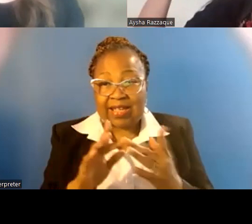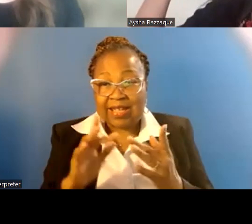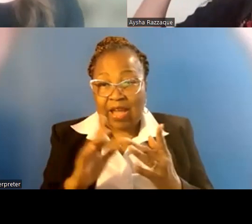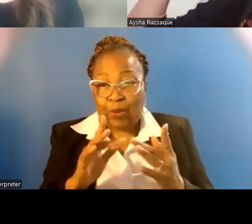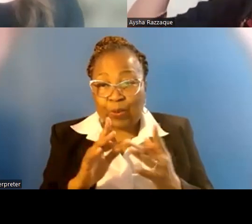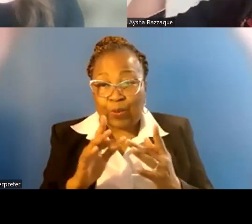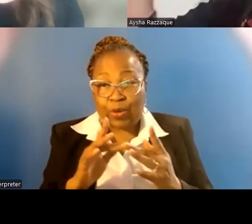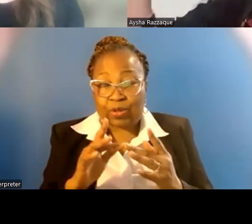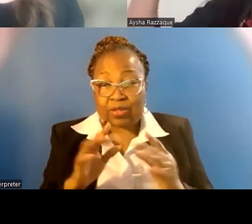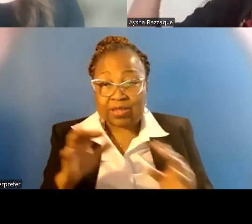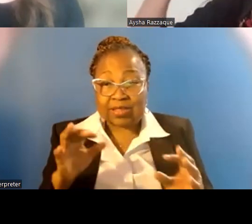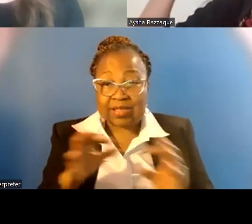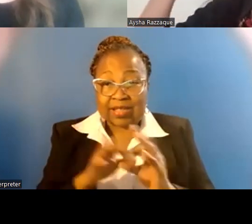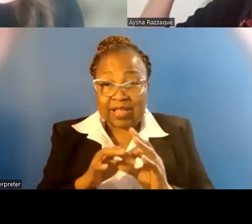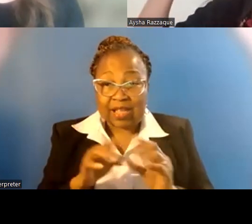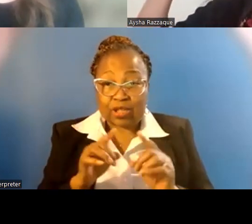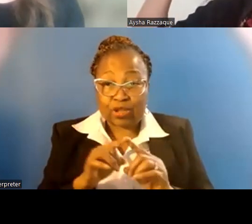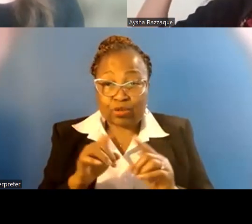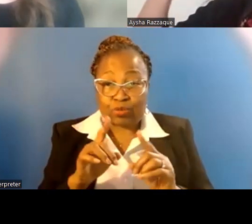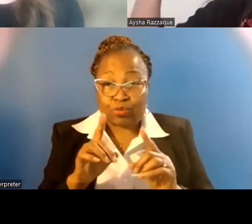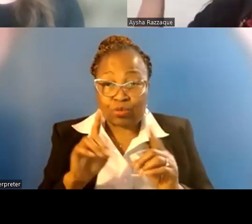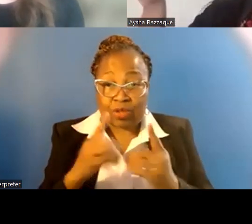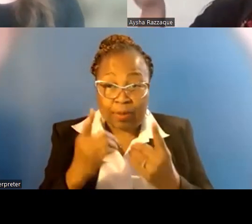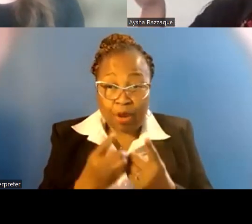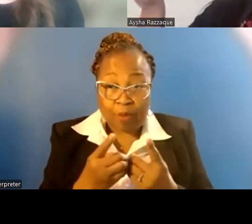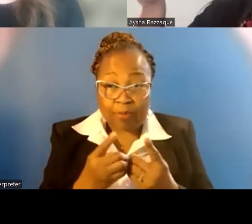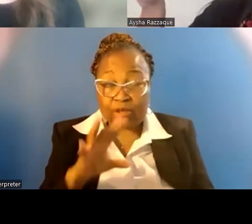to departments within the university